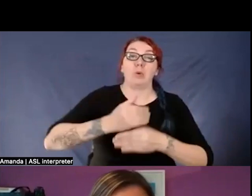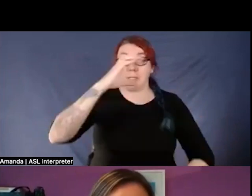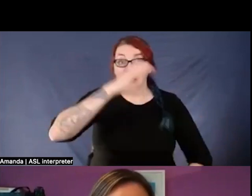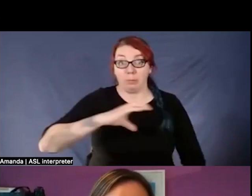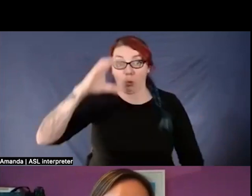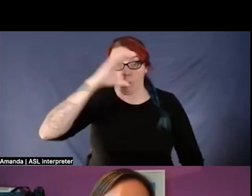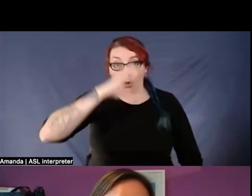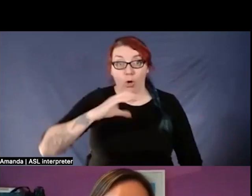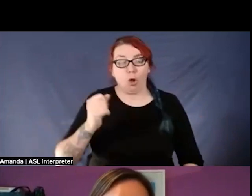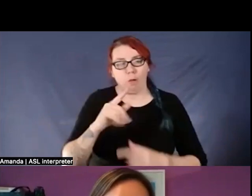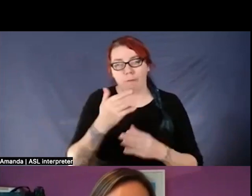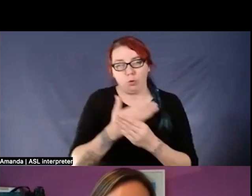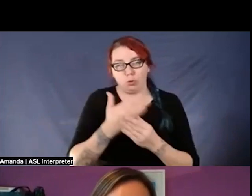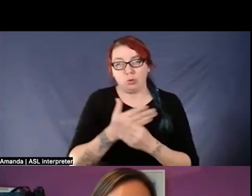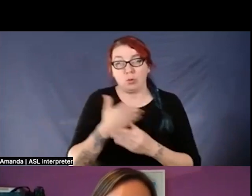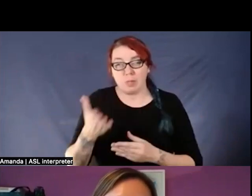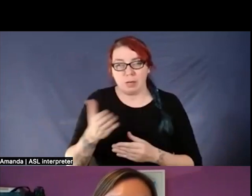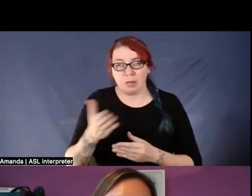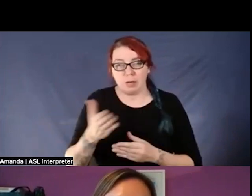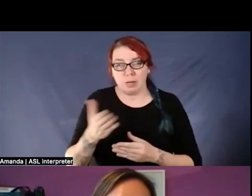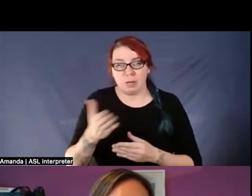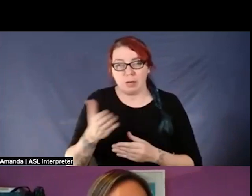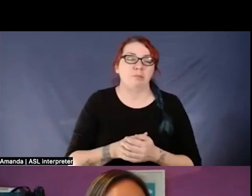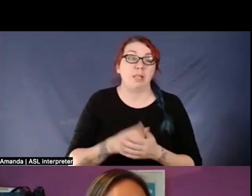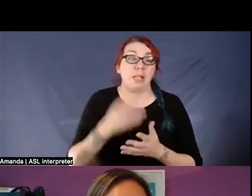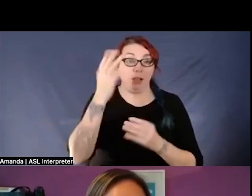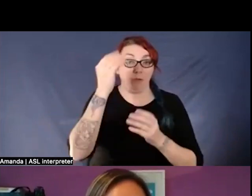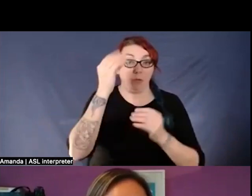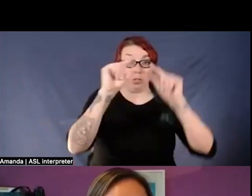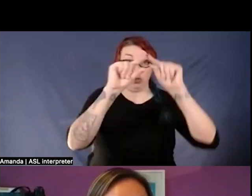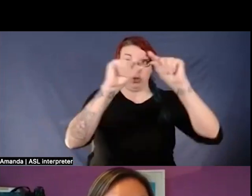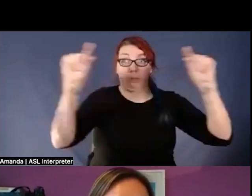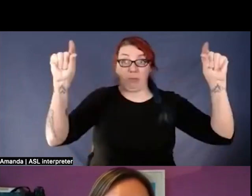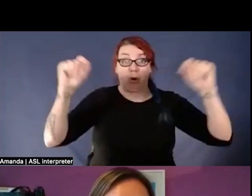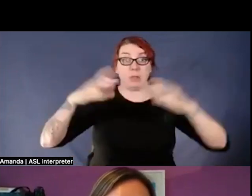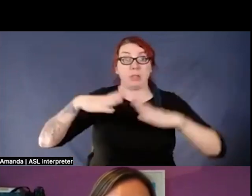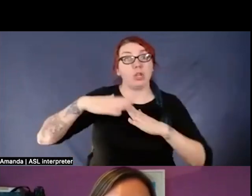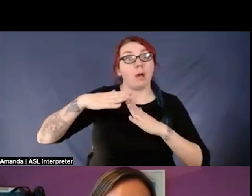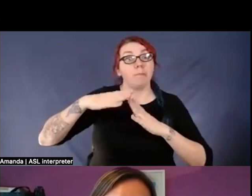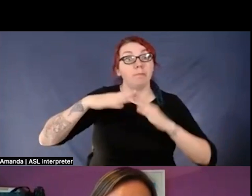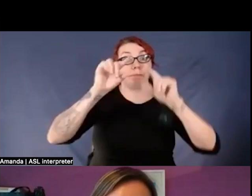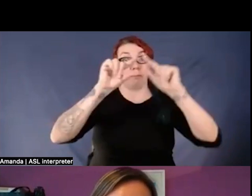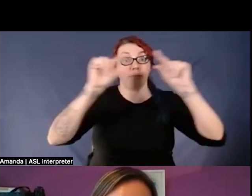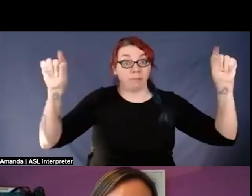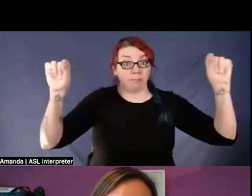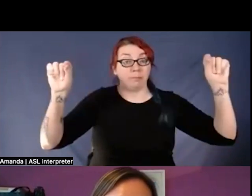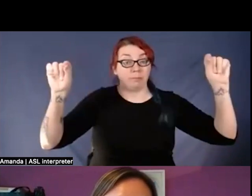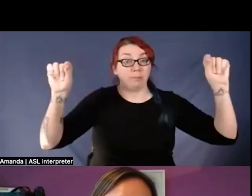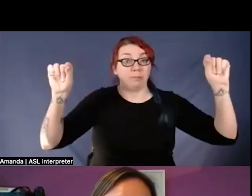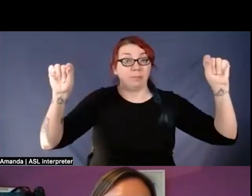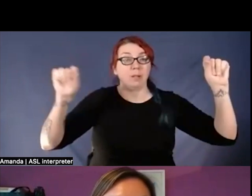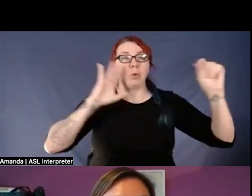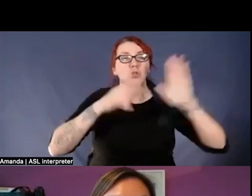and click on the information bar at the top of the window that shows the path to your files. And